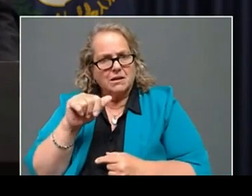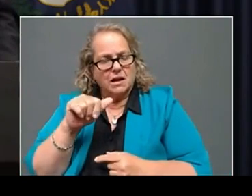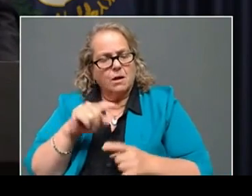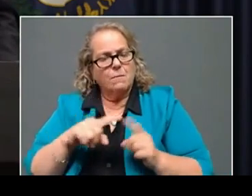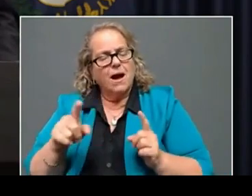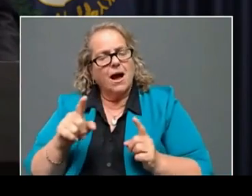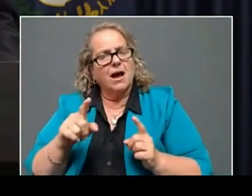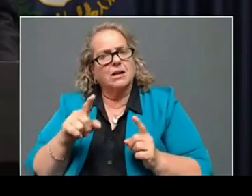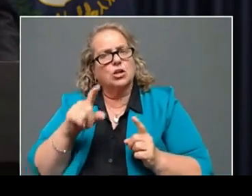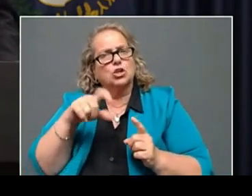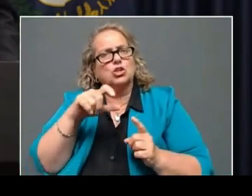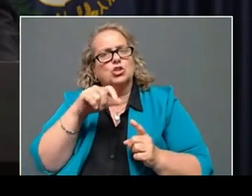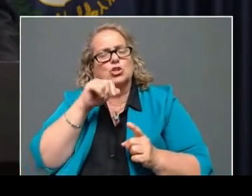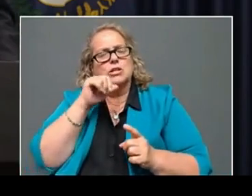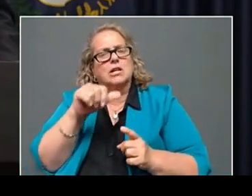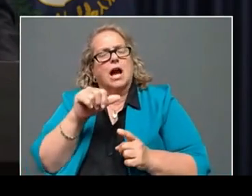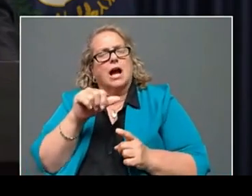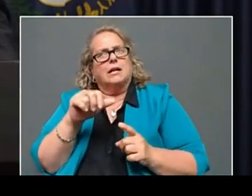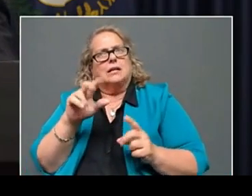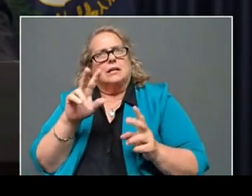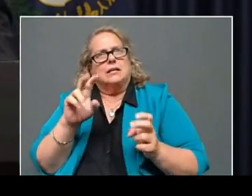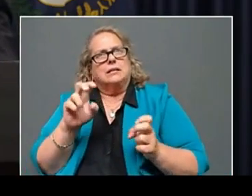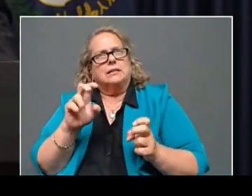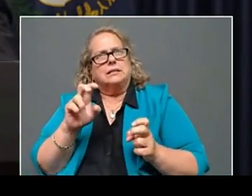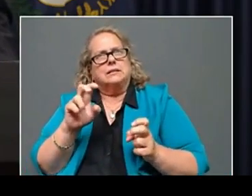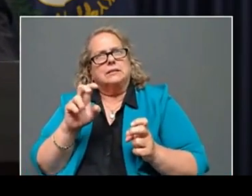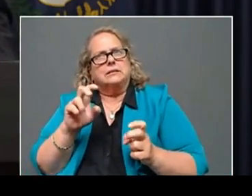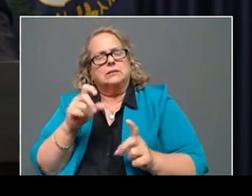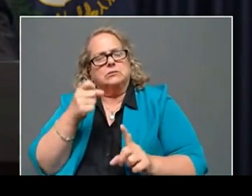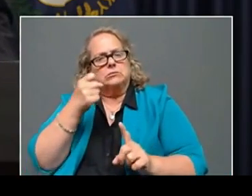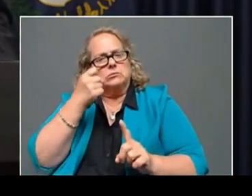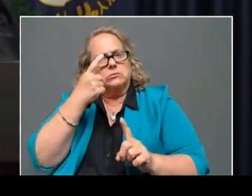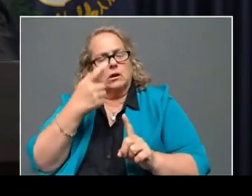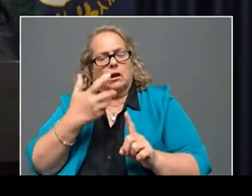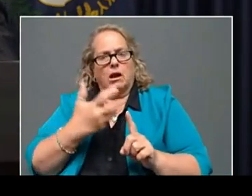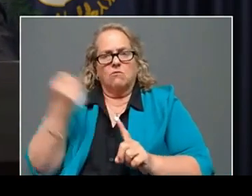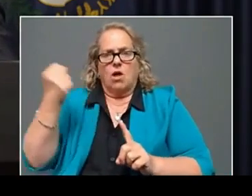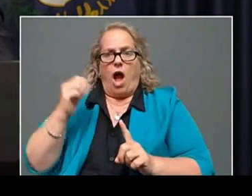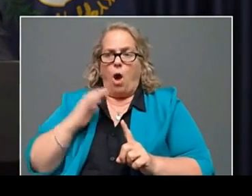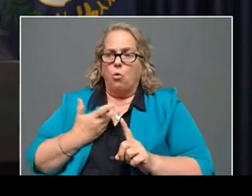thus far been a very strong vaccination effort. That sure we have to do more.